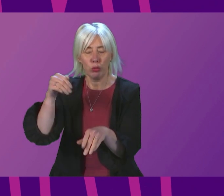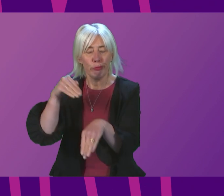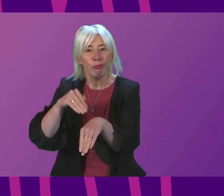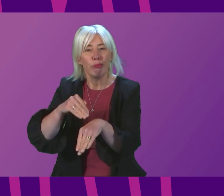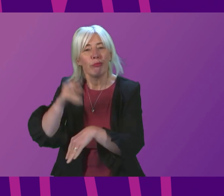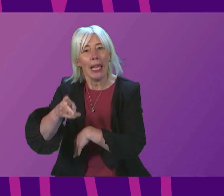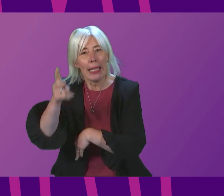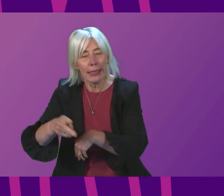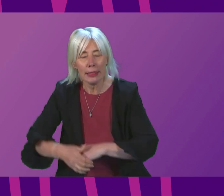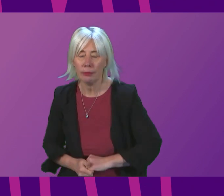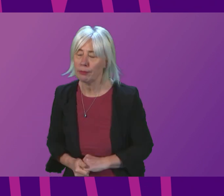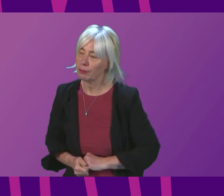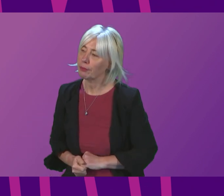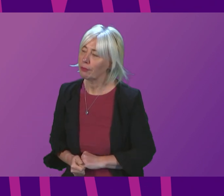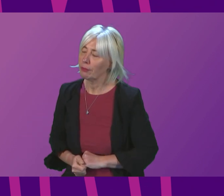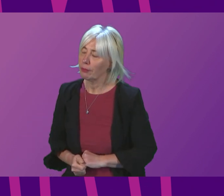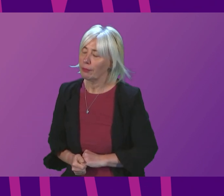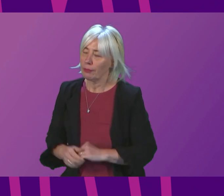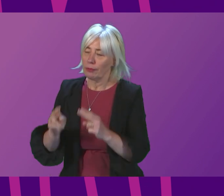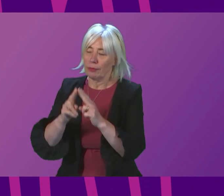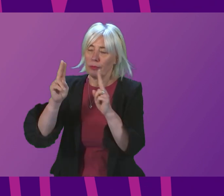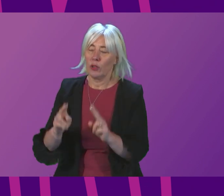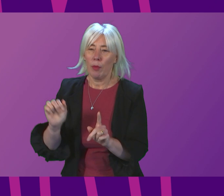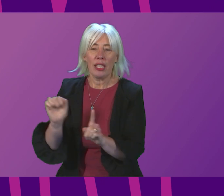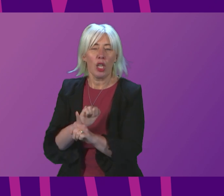Domestic abuse is an insidious and dreadful crime.